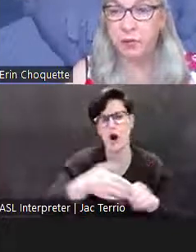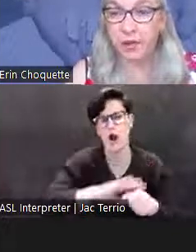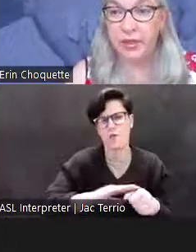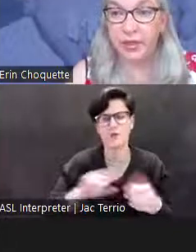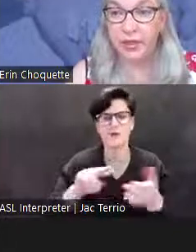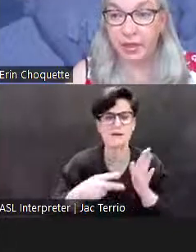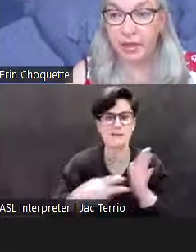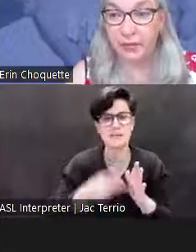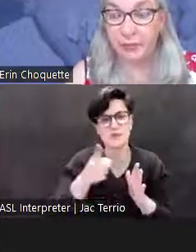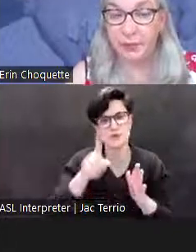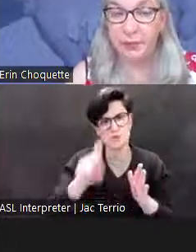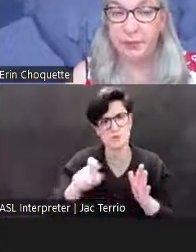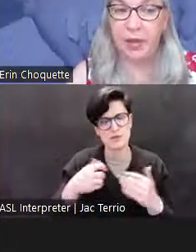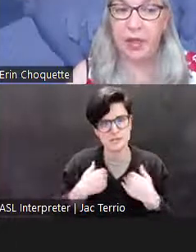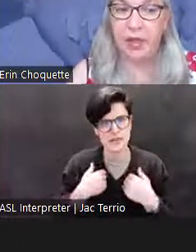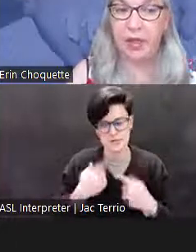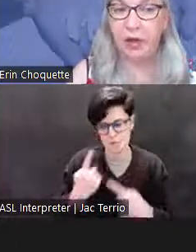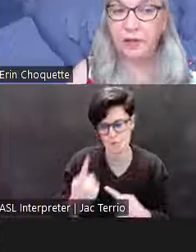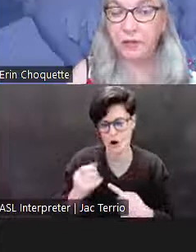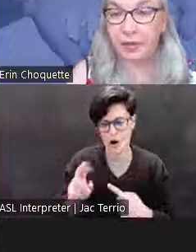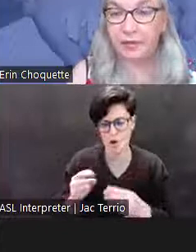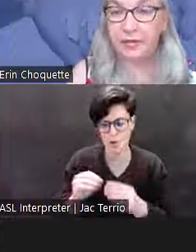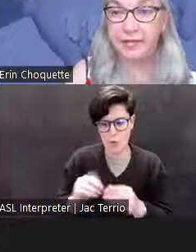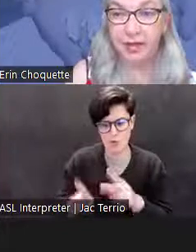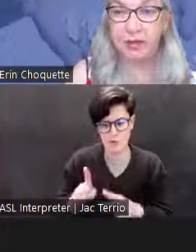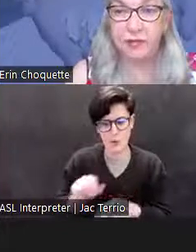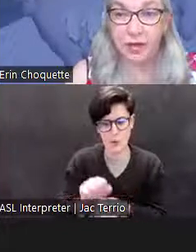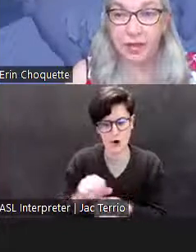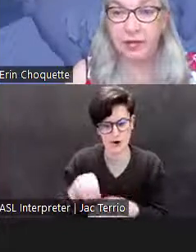working in Connecticut. 15:47:57 It also says the State of Connecticut